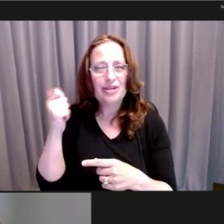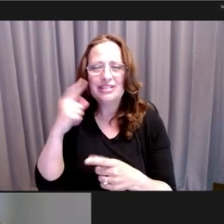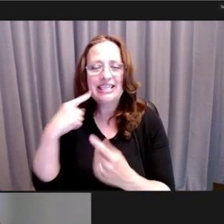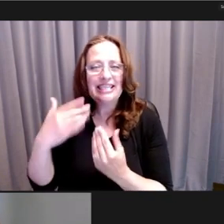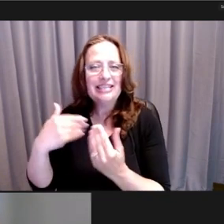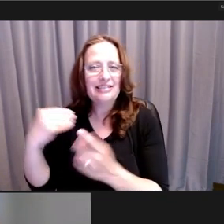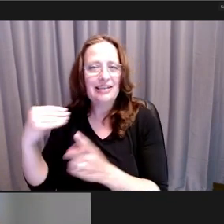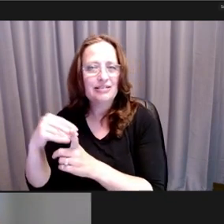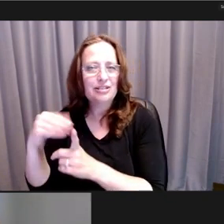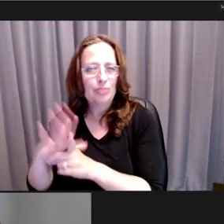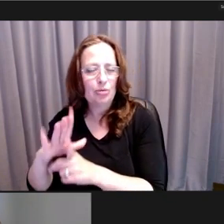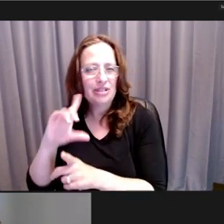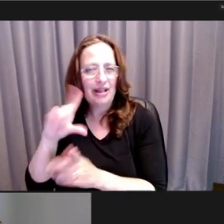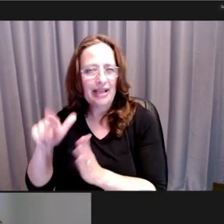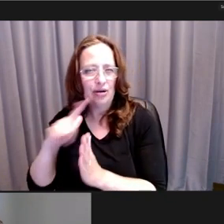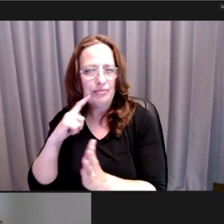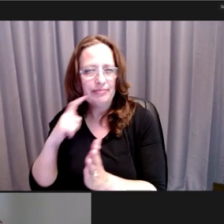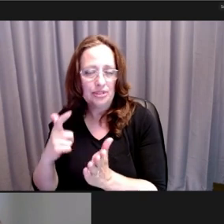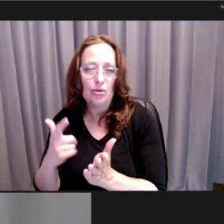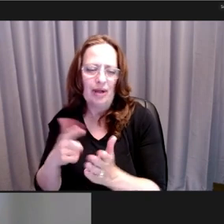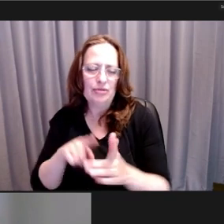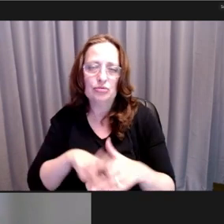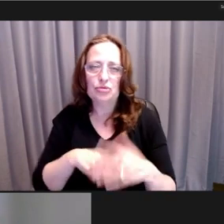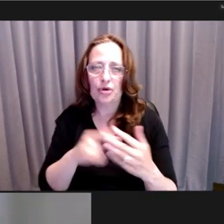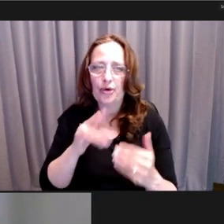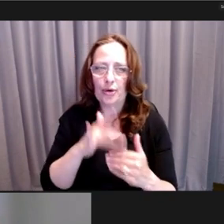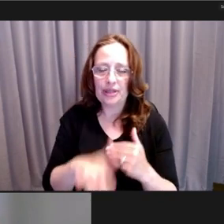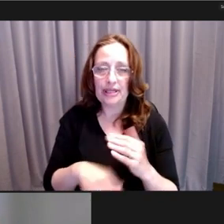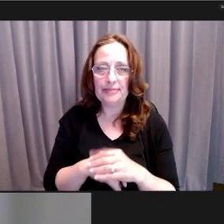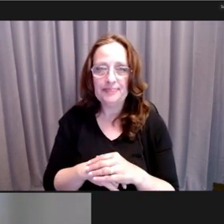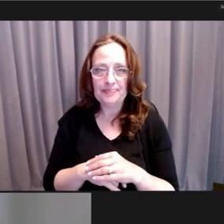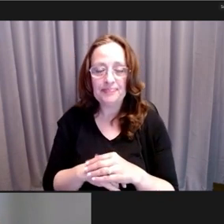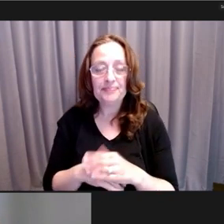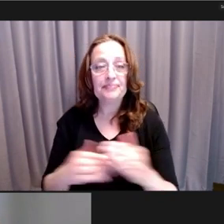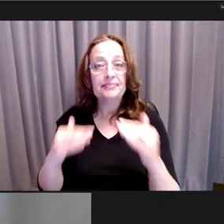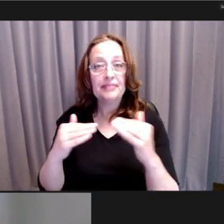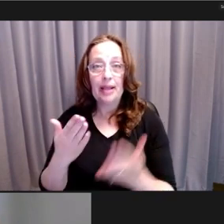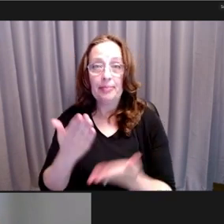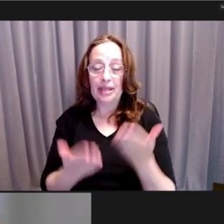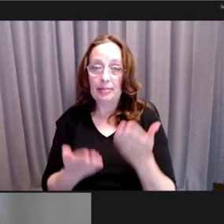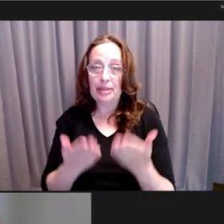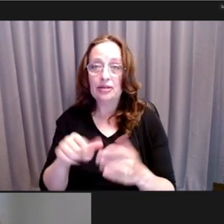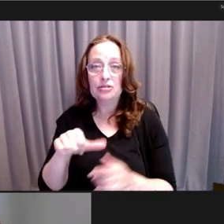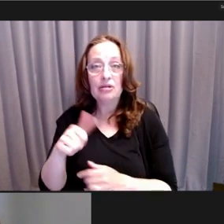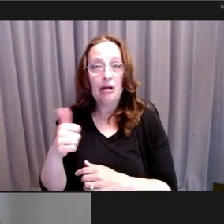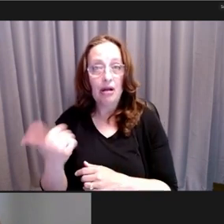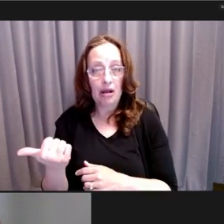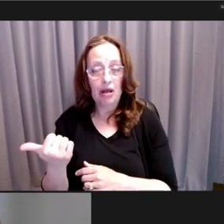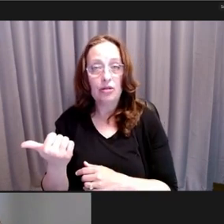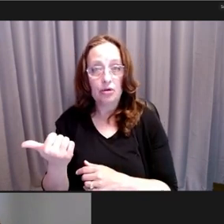of classic imaging findings sometimes that you might see on a CAT scan that would suggest CMV.